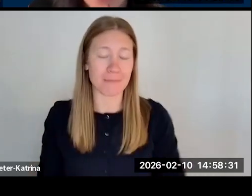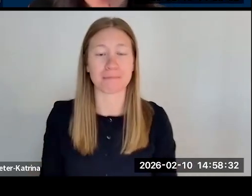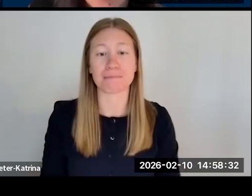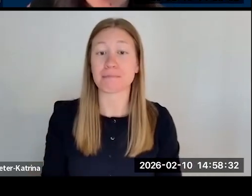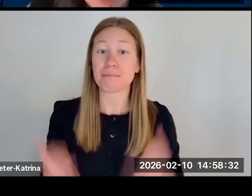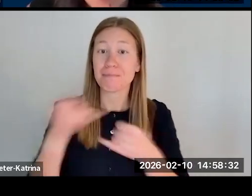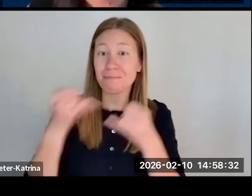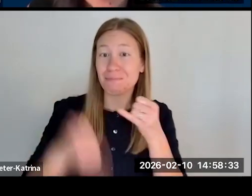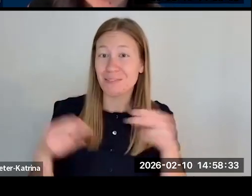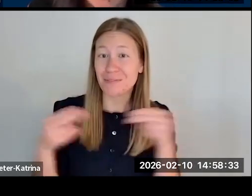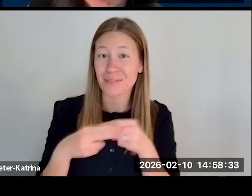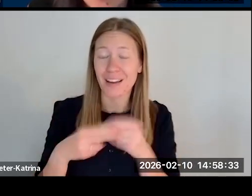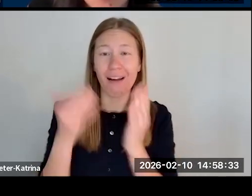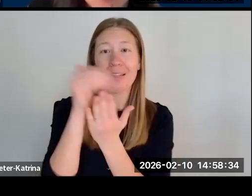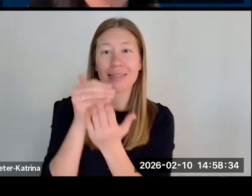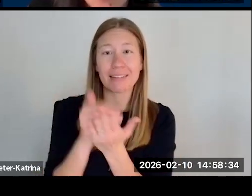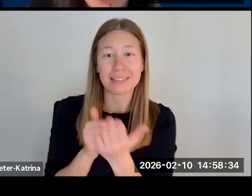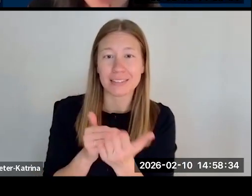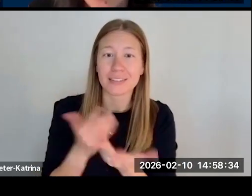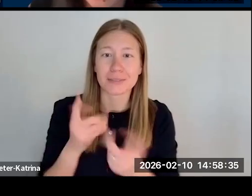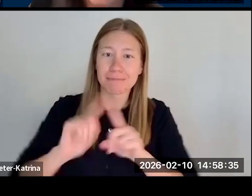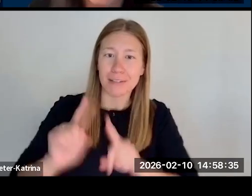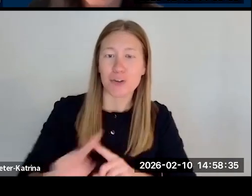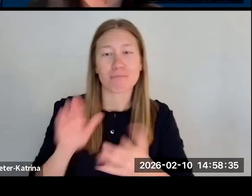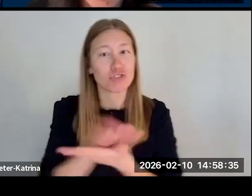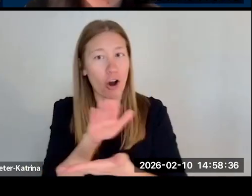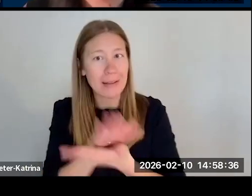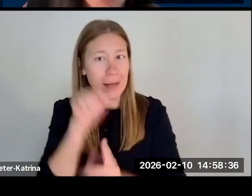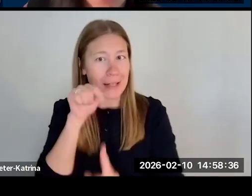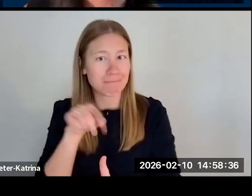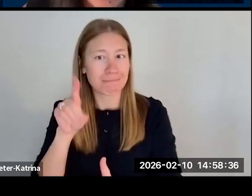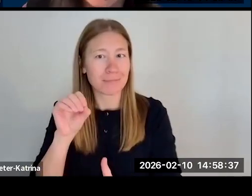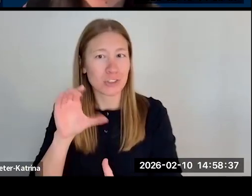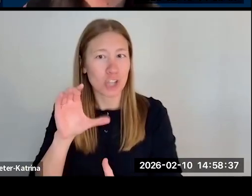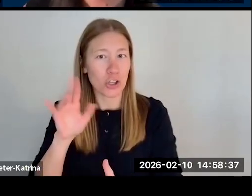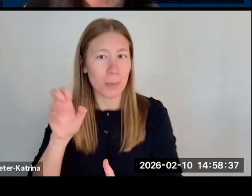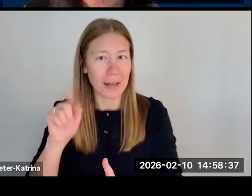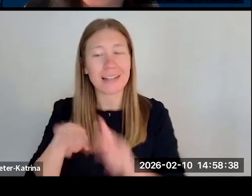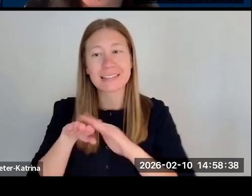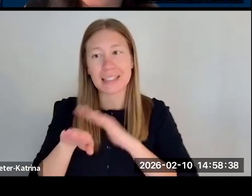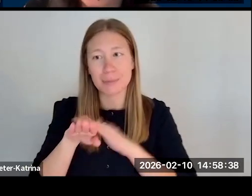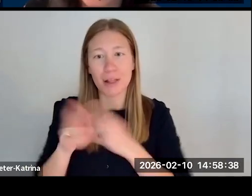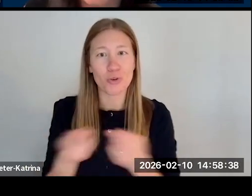of the document accessibility resources I mentioned or used today, if that is helpful for you all